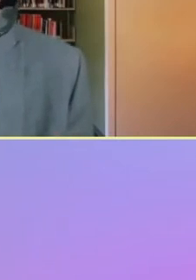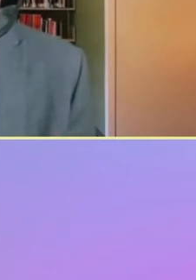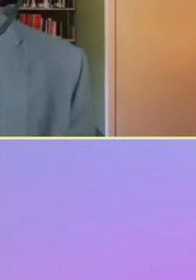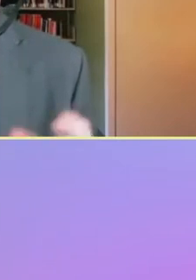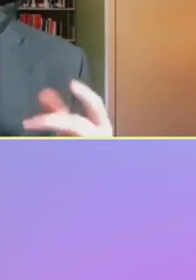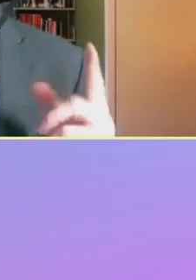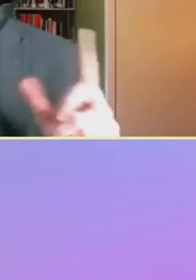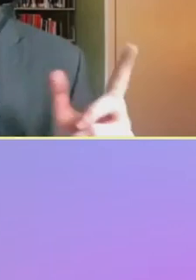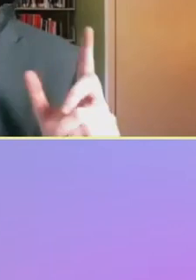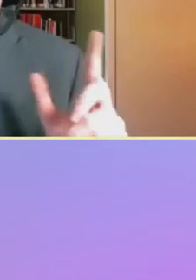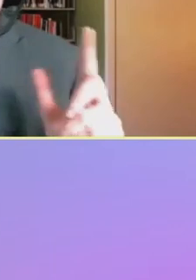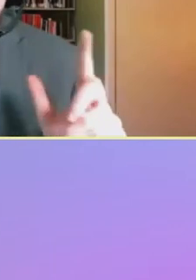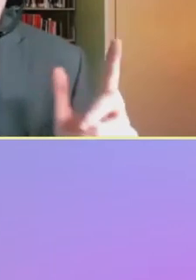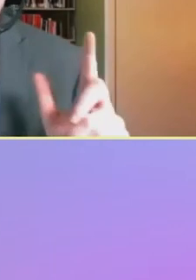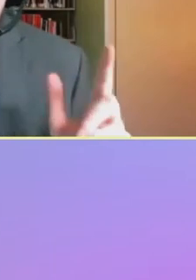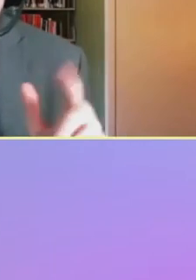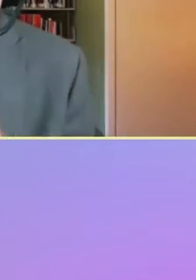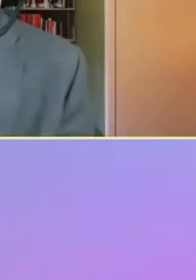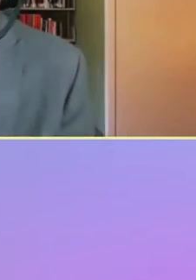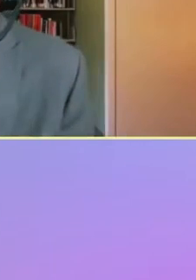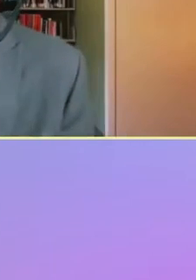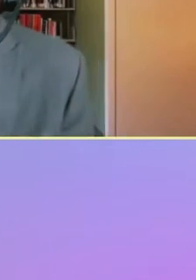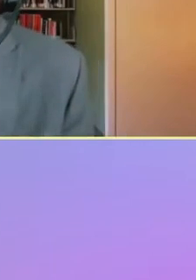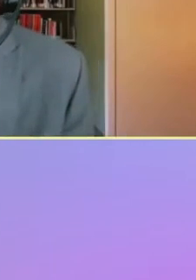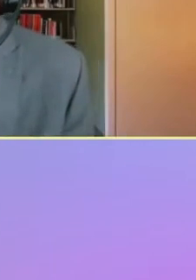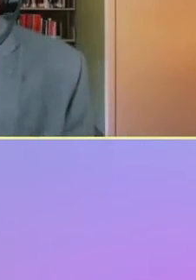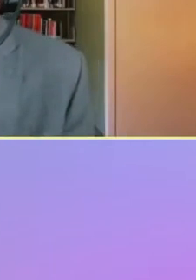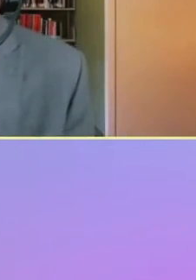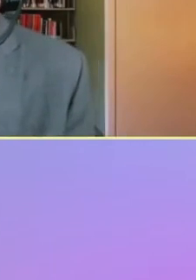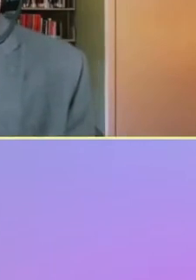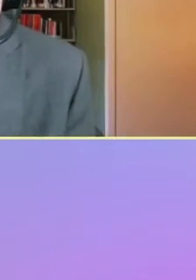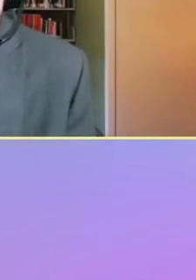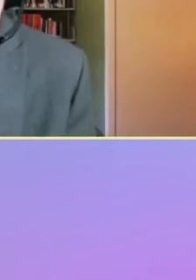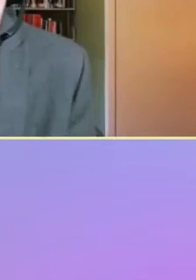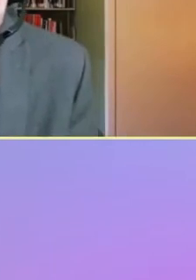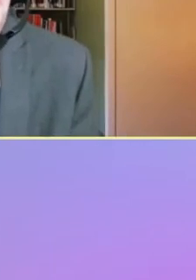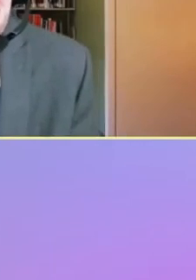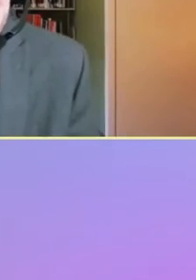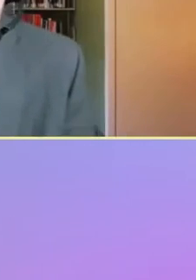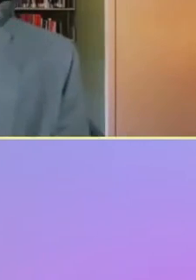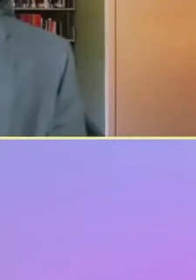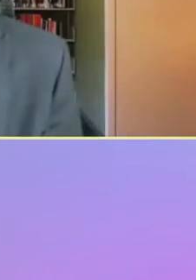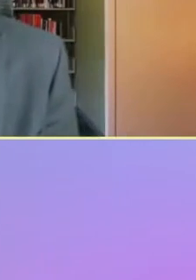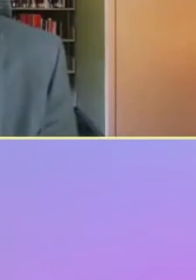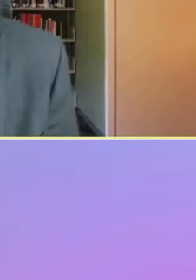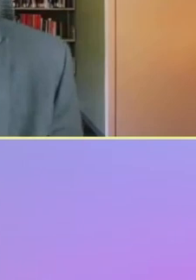name is Rene. She makes wonderful content on how to adjust function in ADHD, function and work and